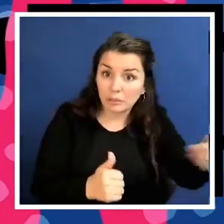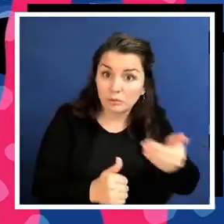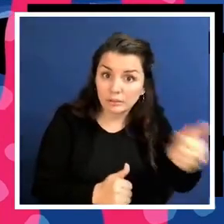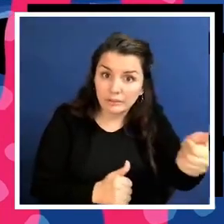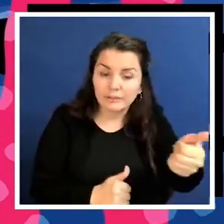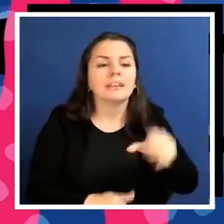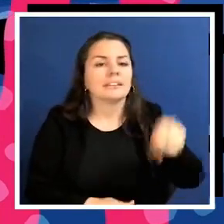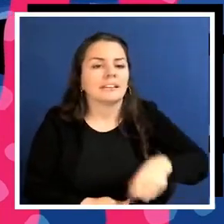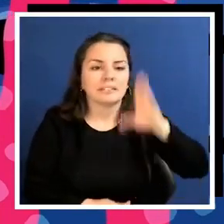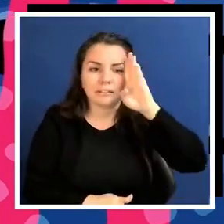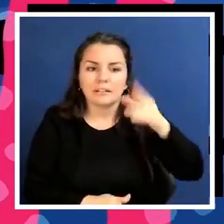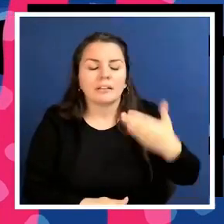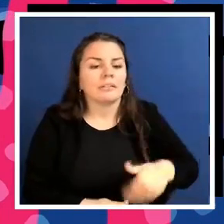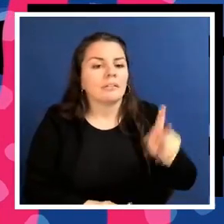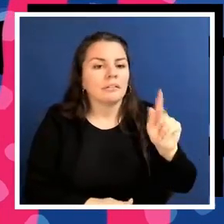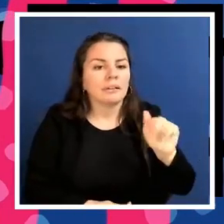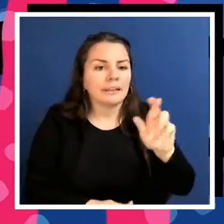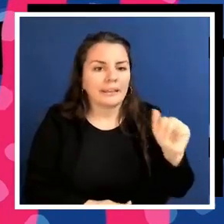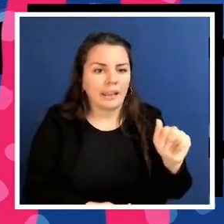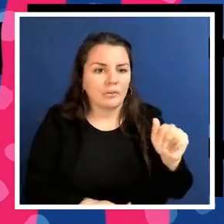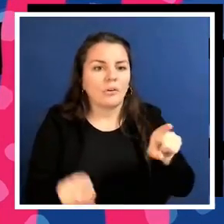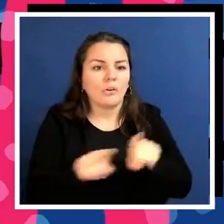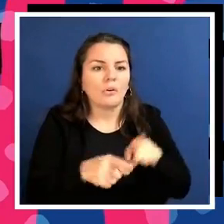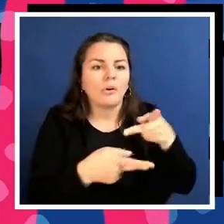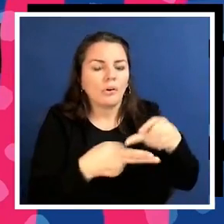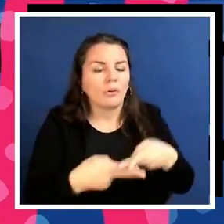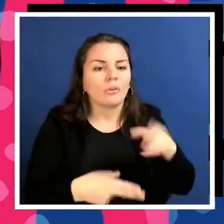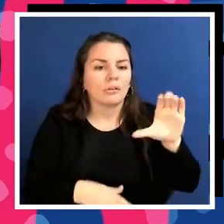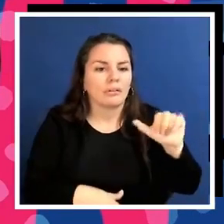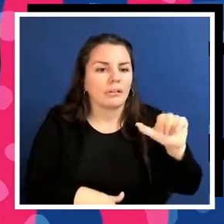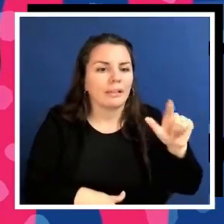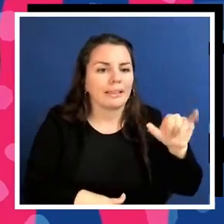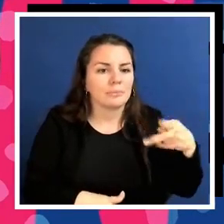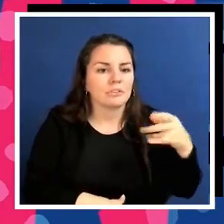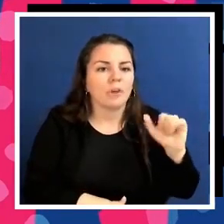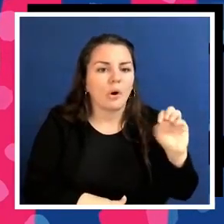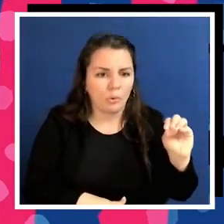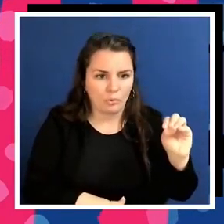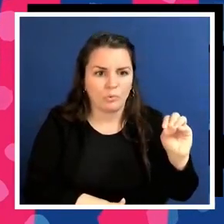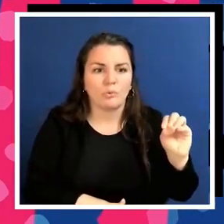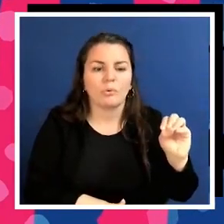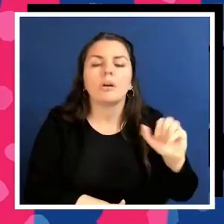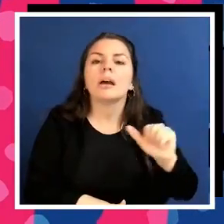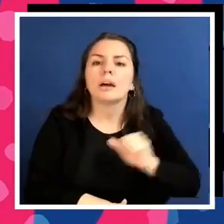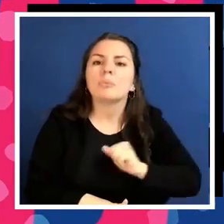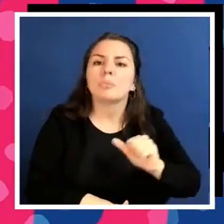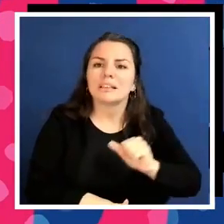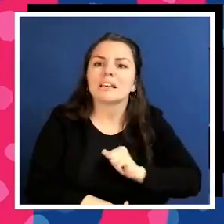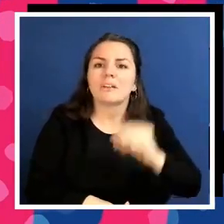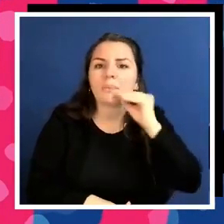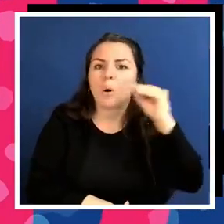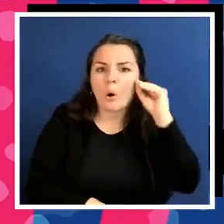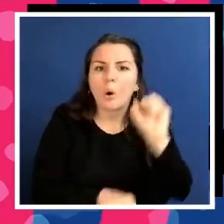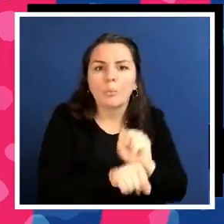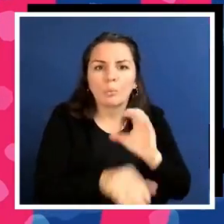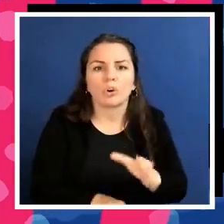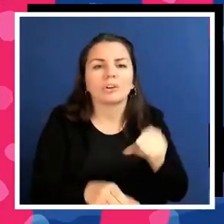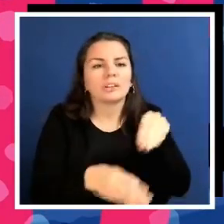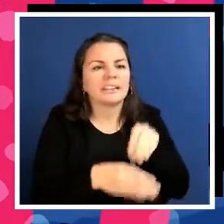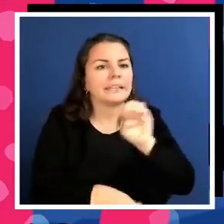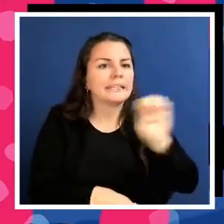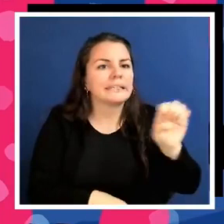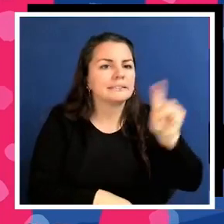WORK ALLIANCE AND I'M HONORED